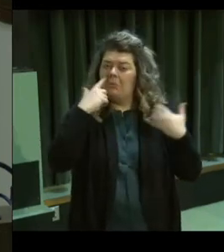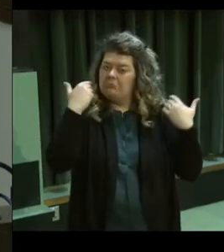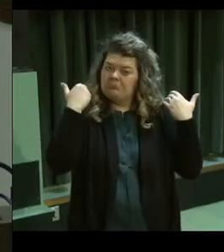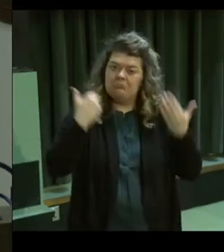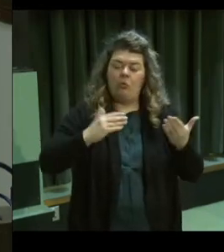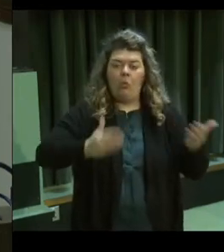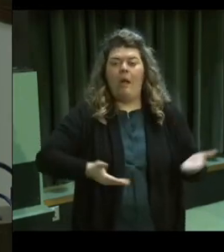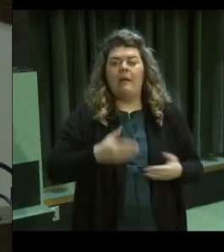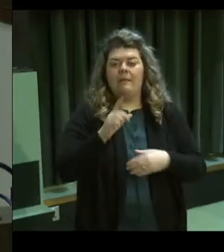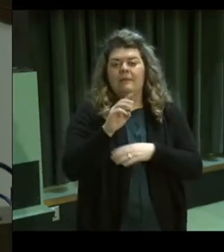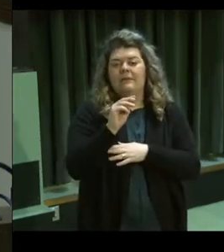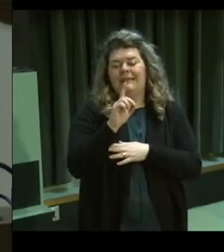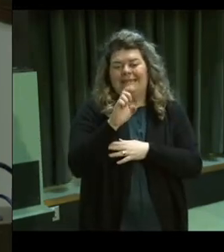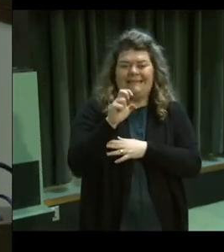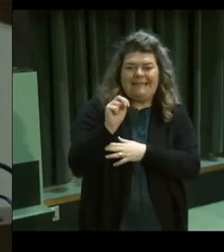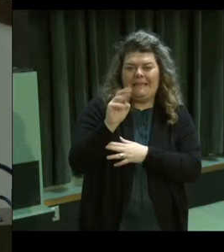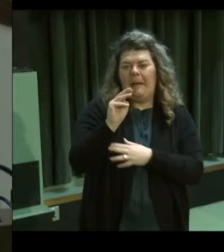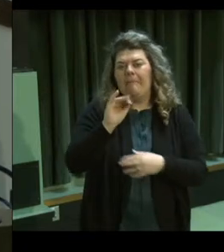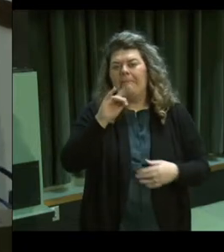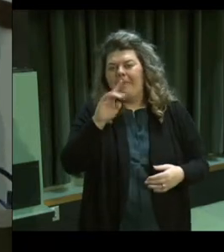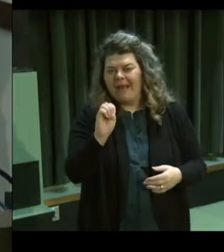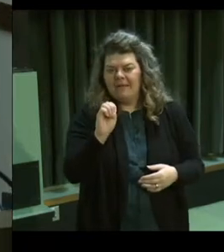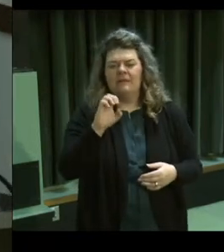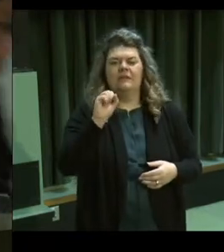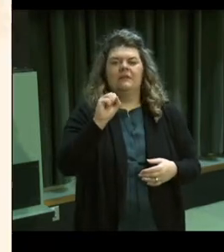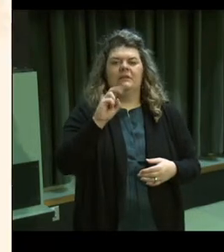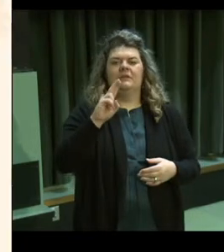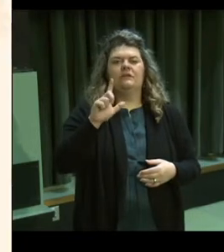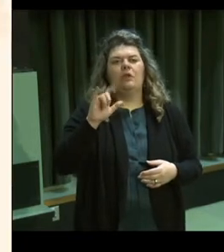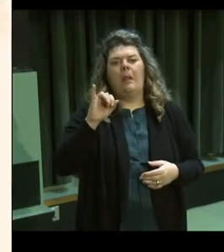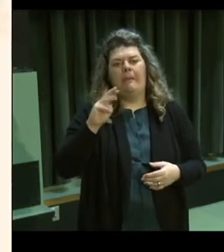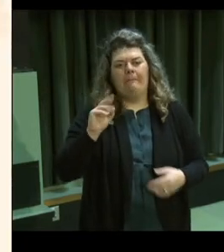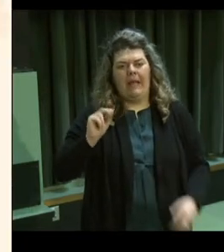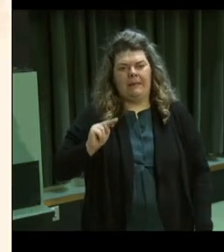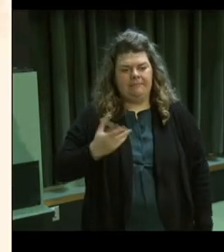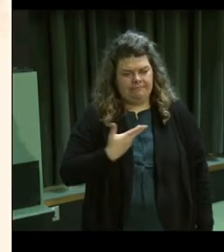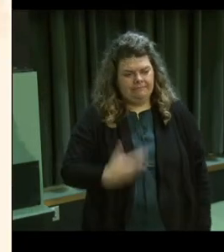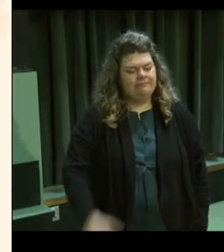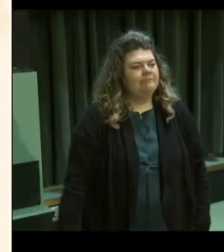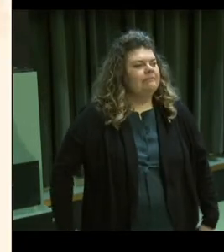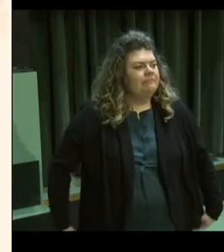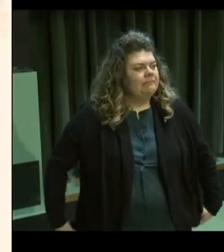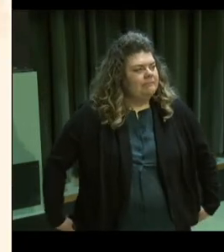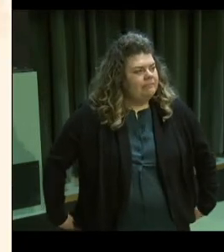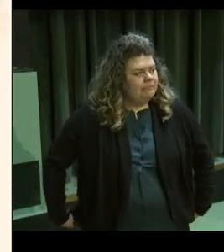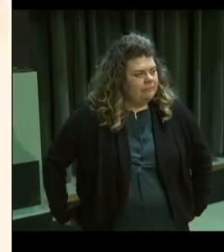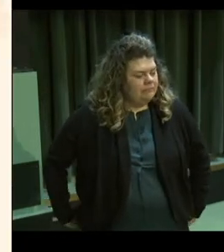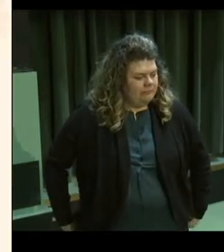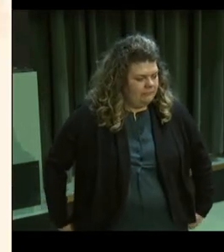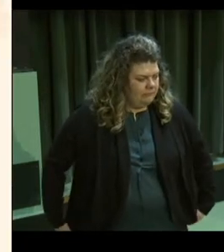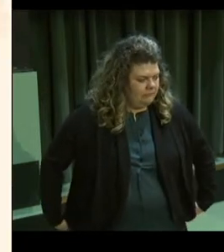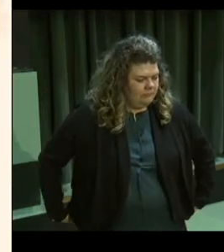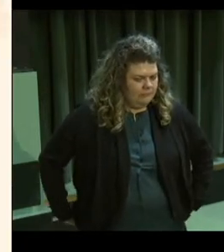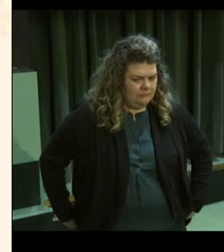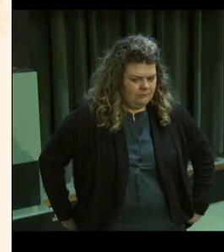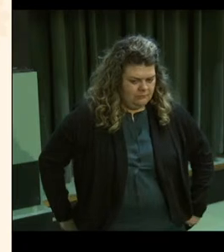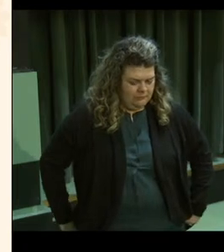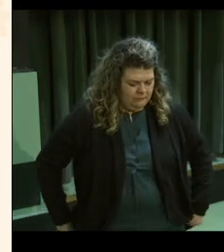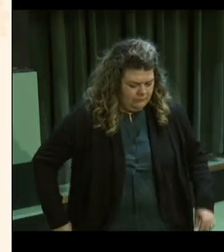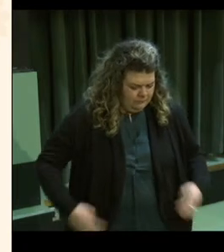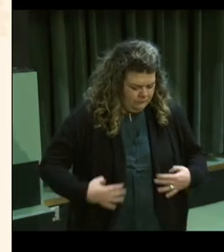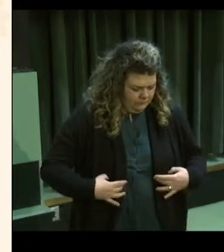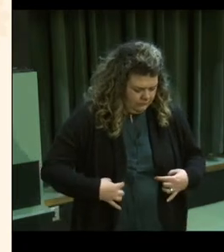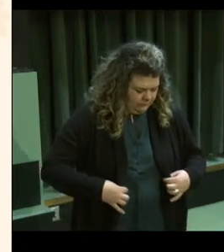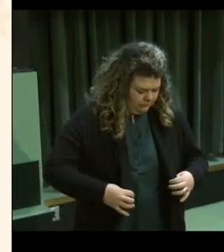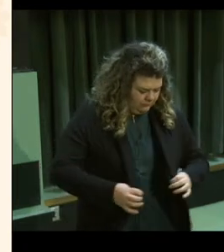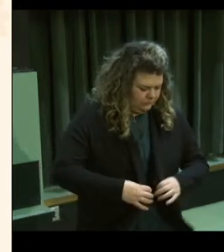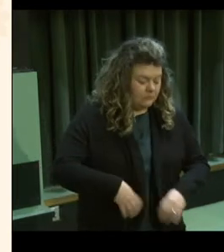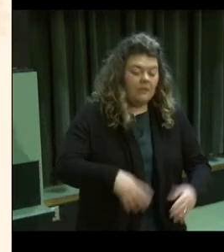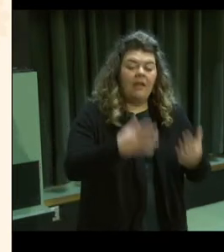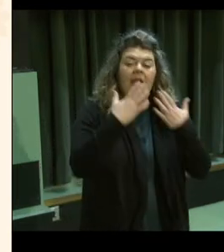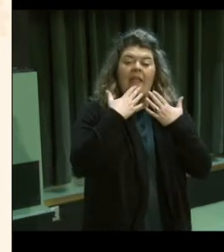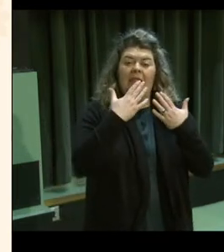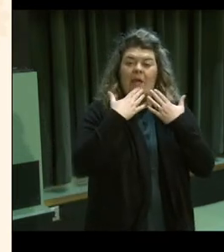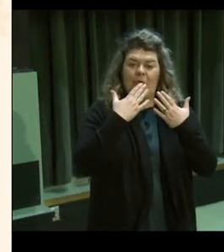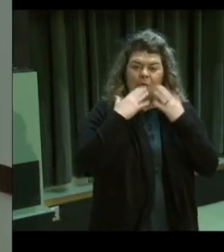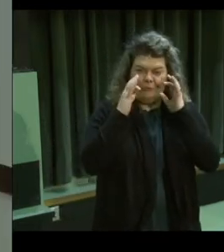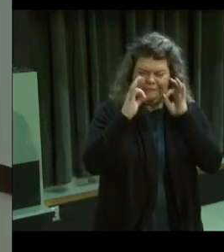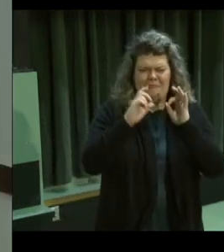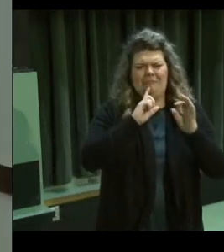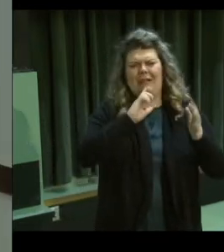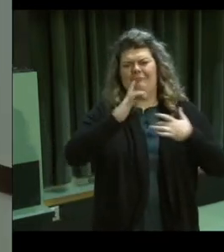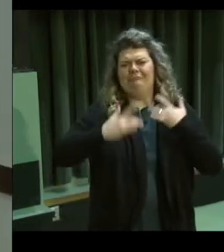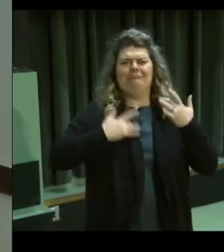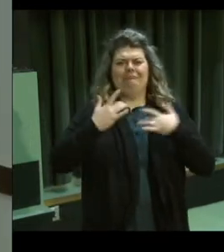ado, please welcome Dean. Mike